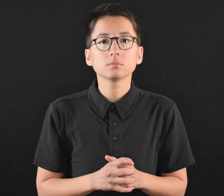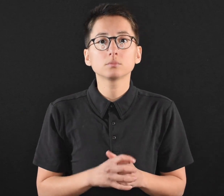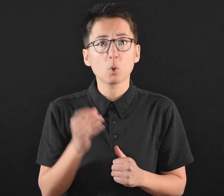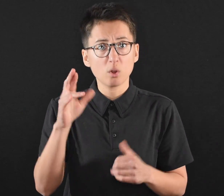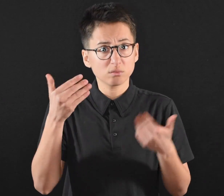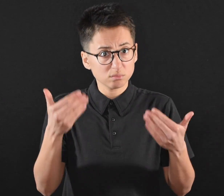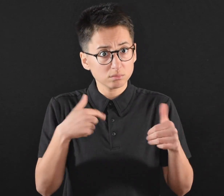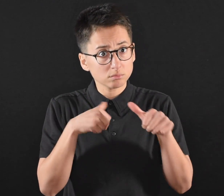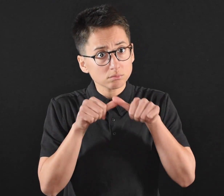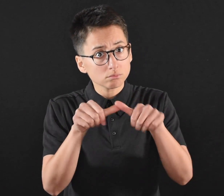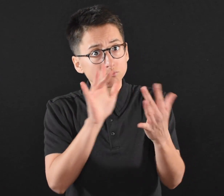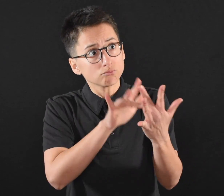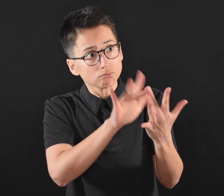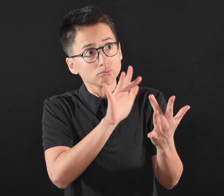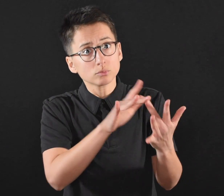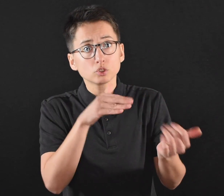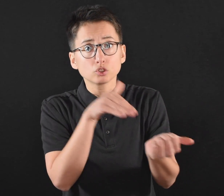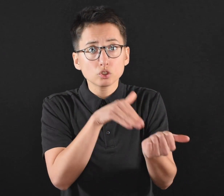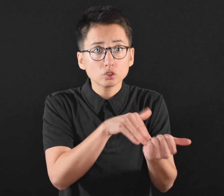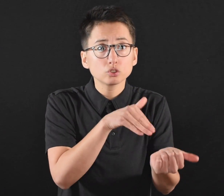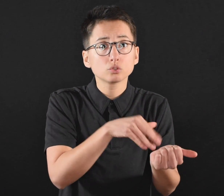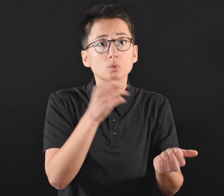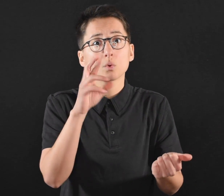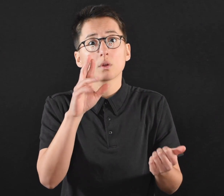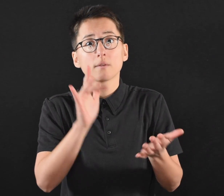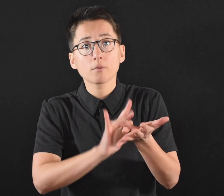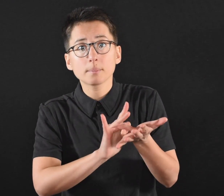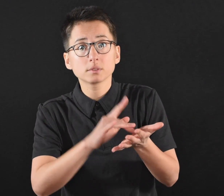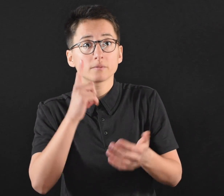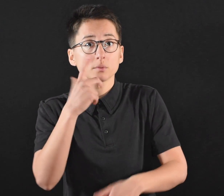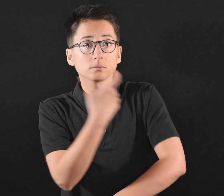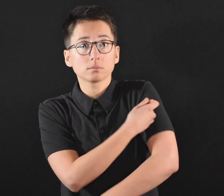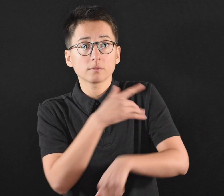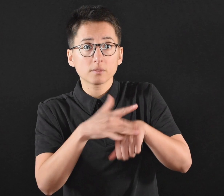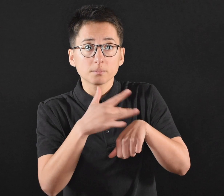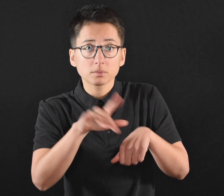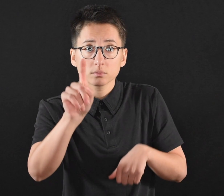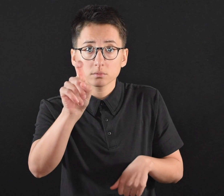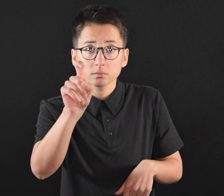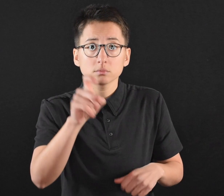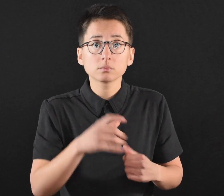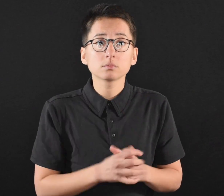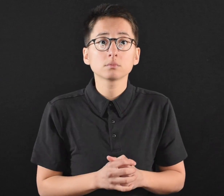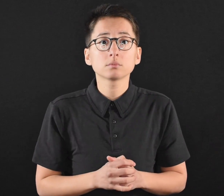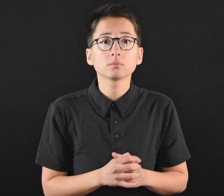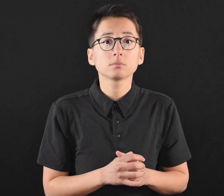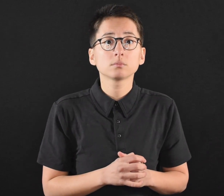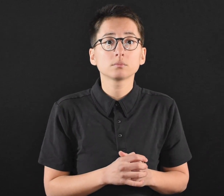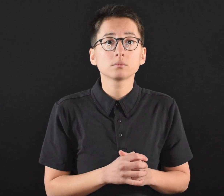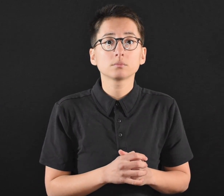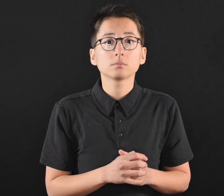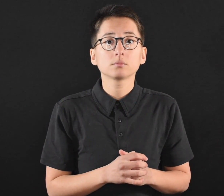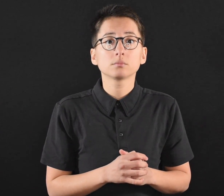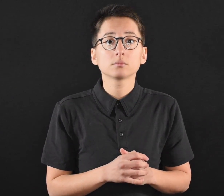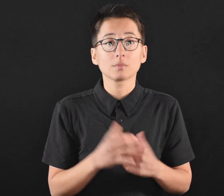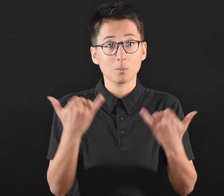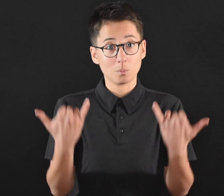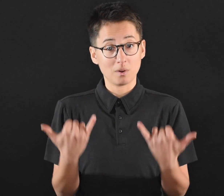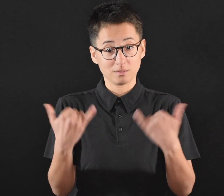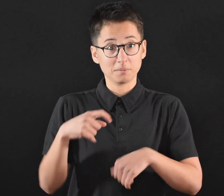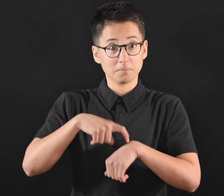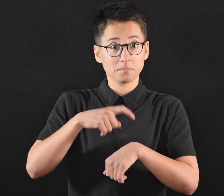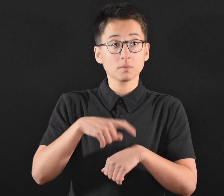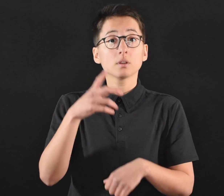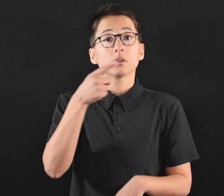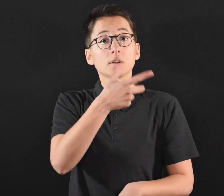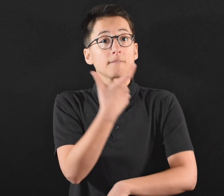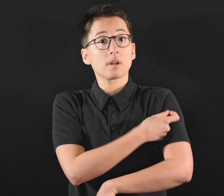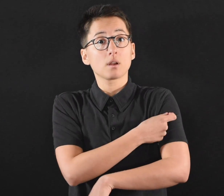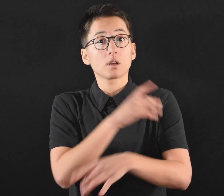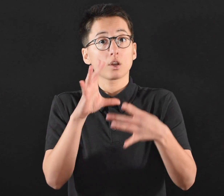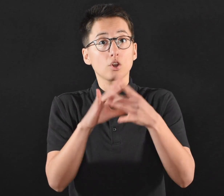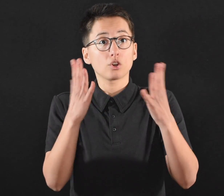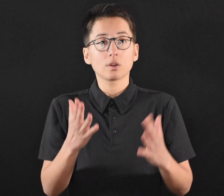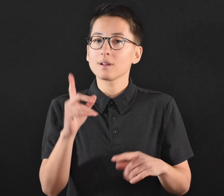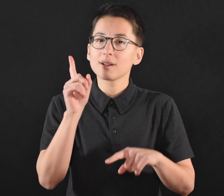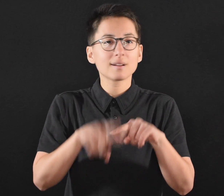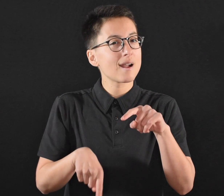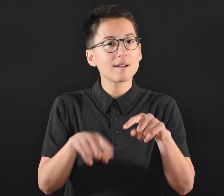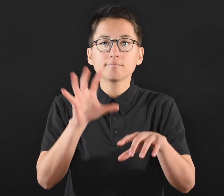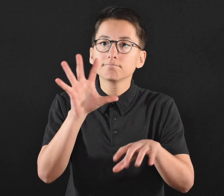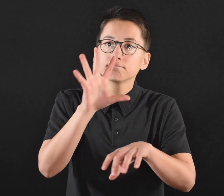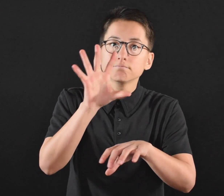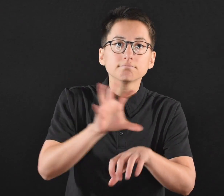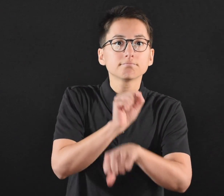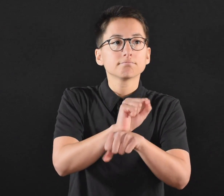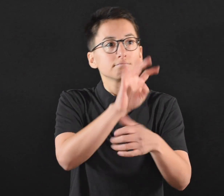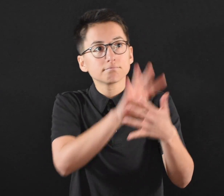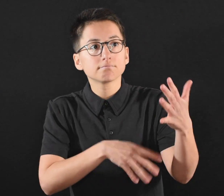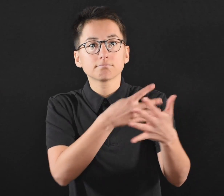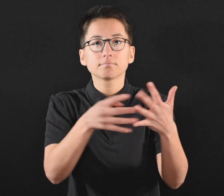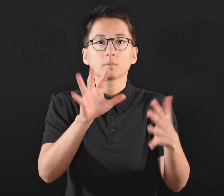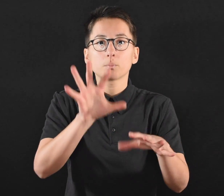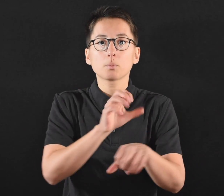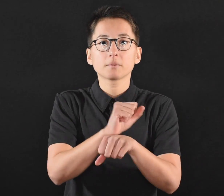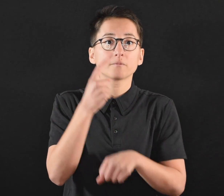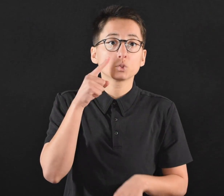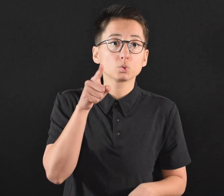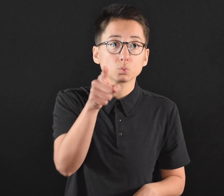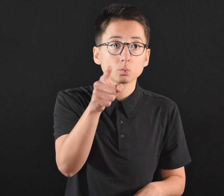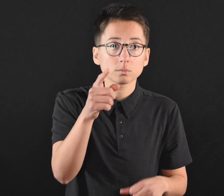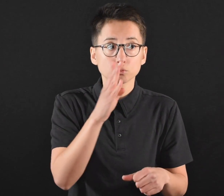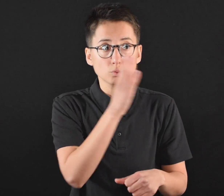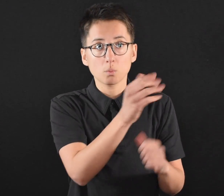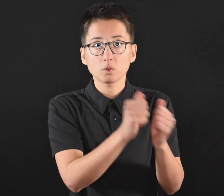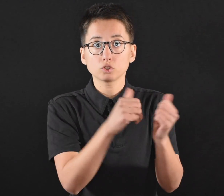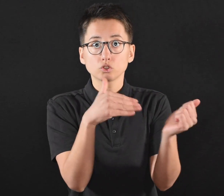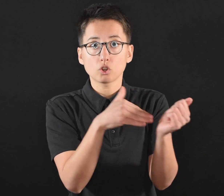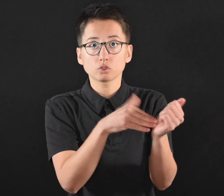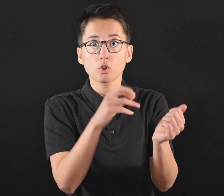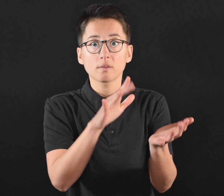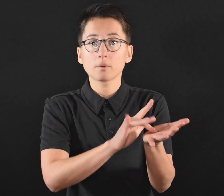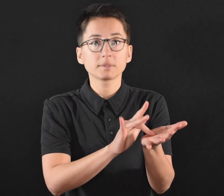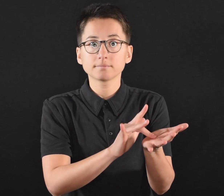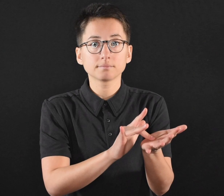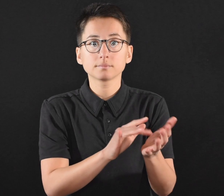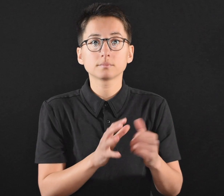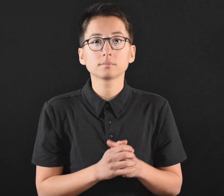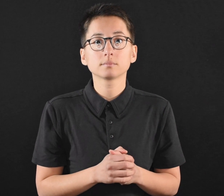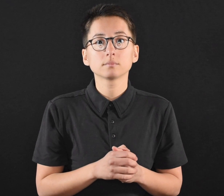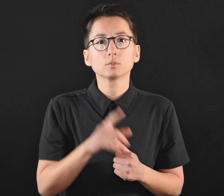or call 833-431-2053 for assistance signing up over the phone.